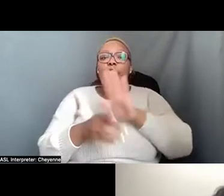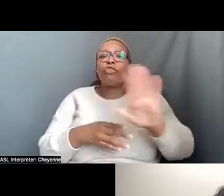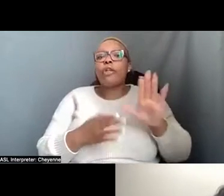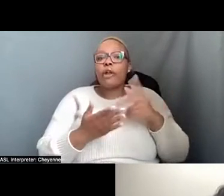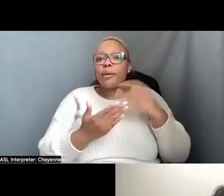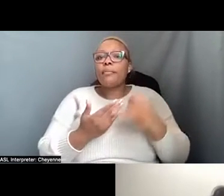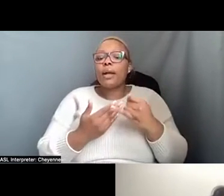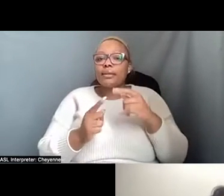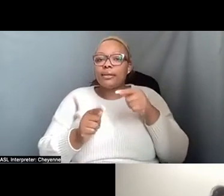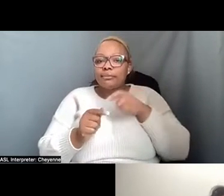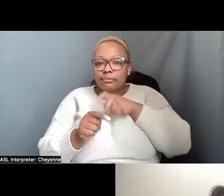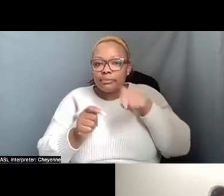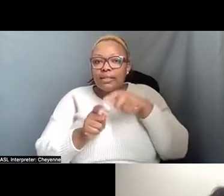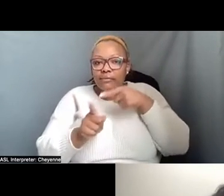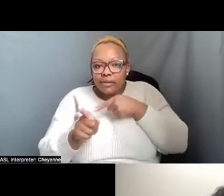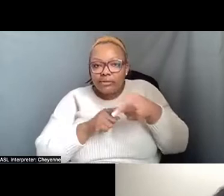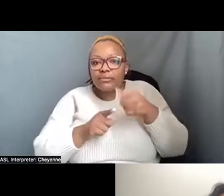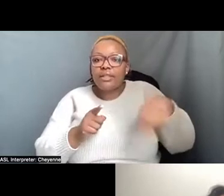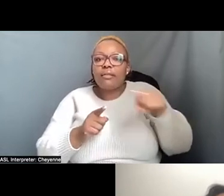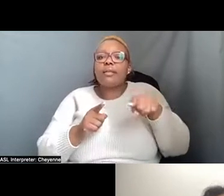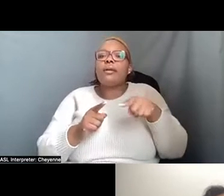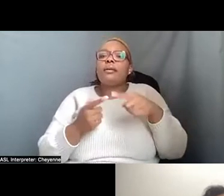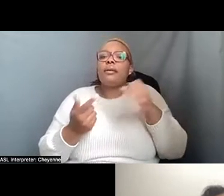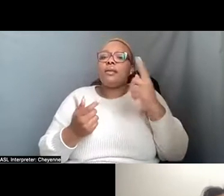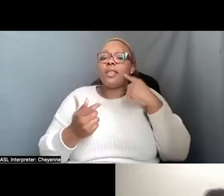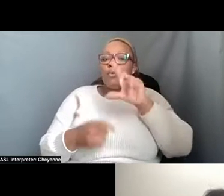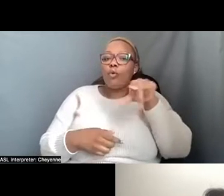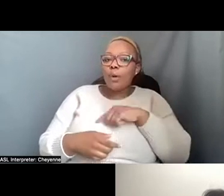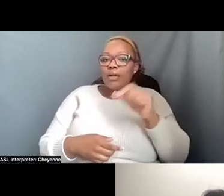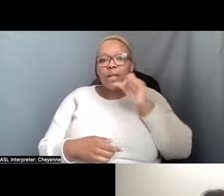And so, just whether or not they would be eligible for this.